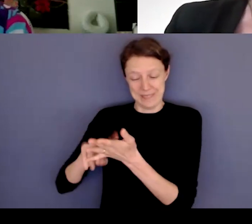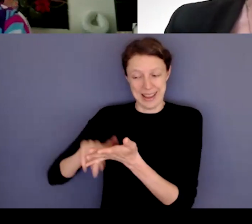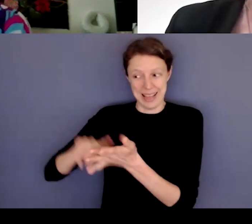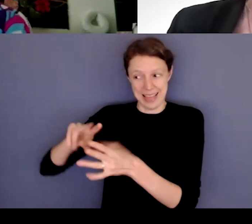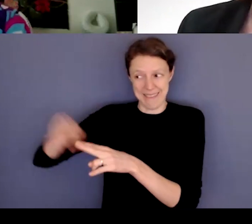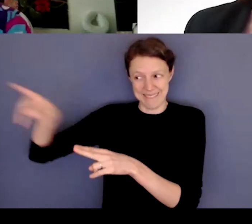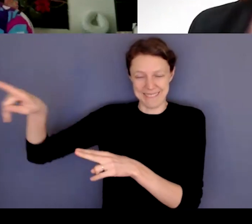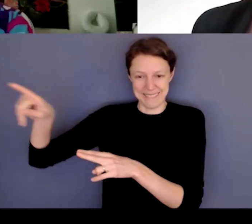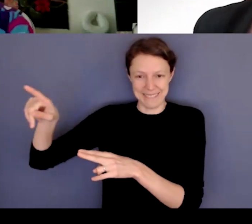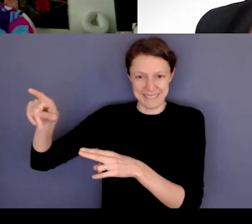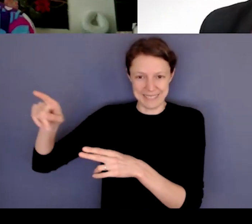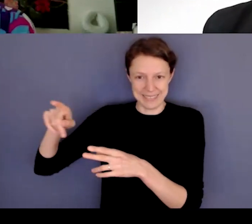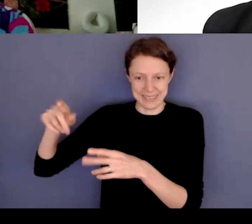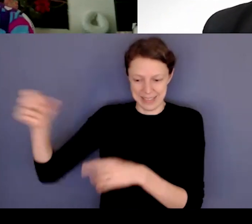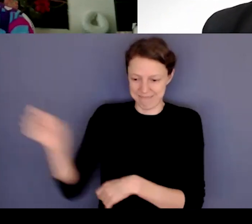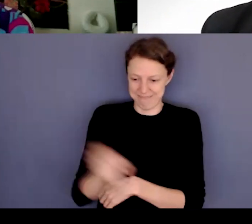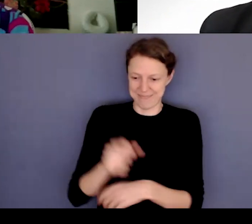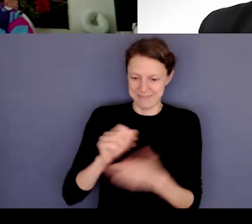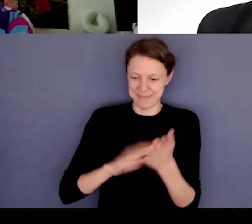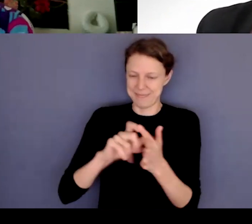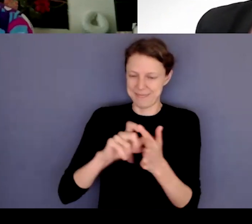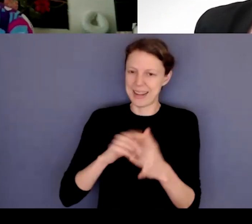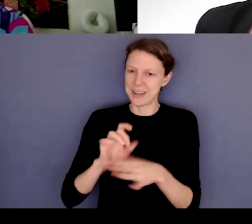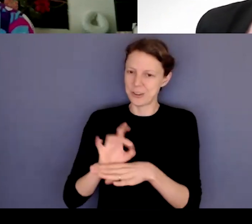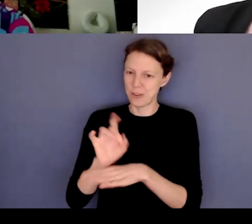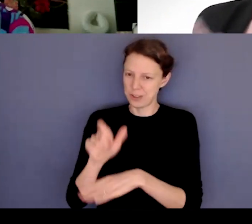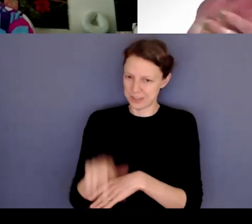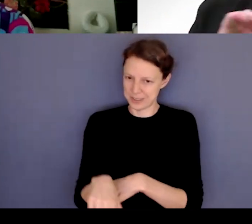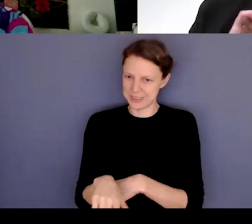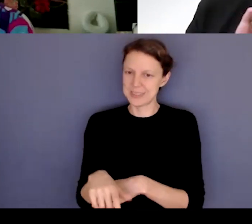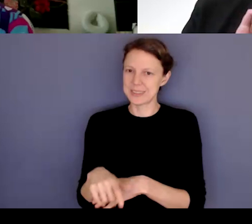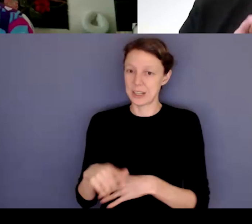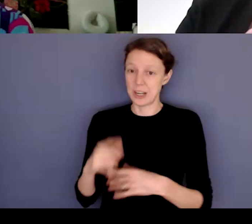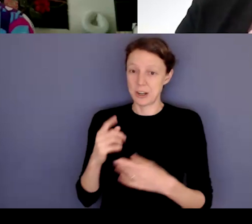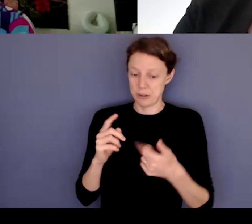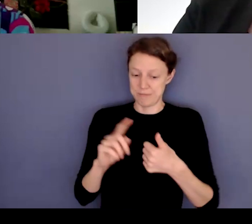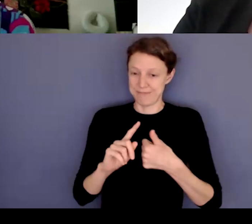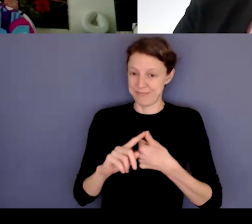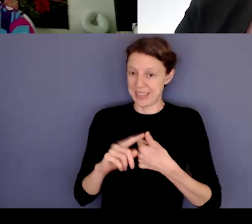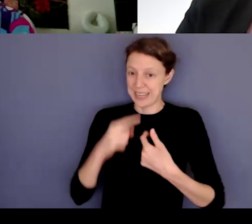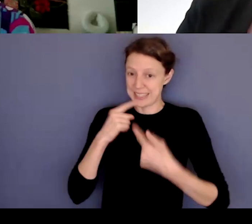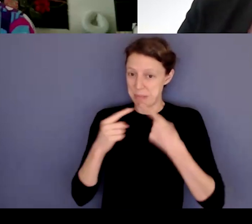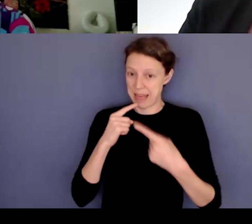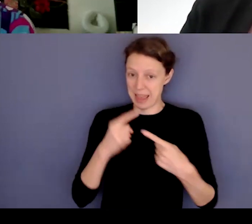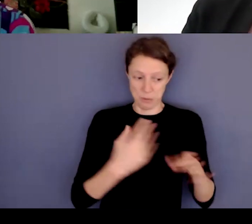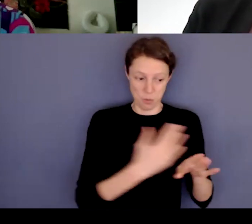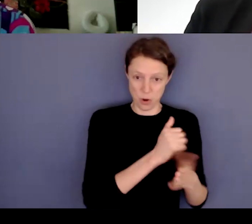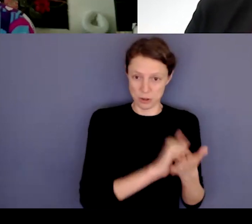that, that media consultant, to really, firstly explain the findings of what we'd heard from young people in those